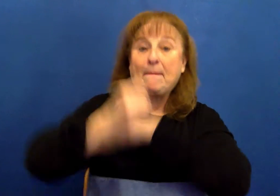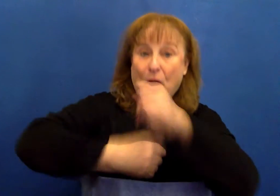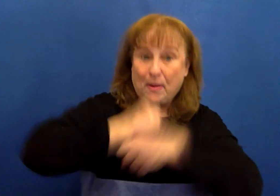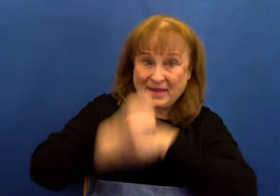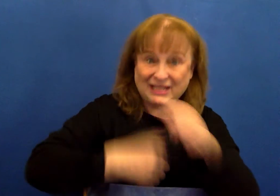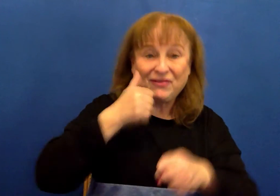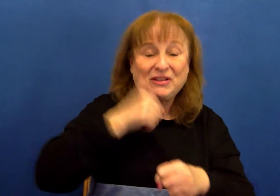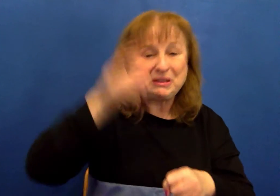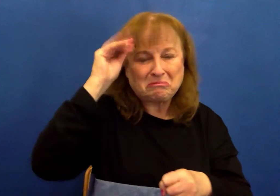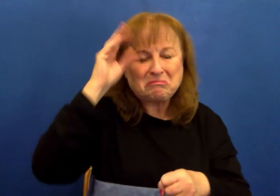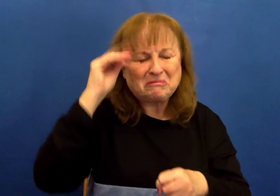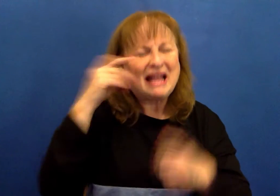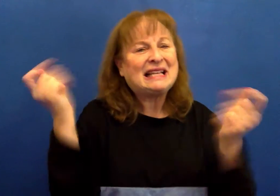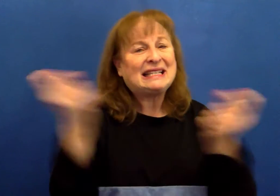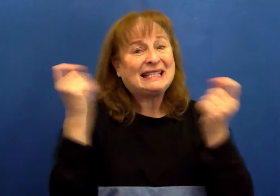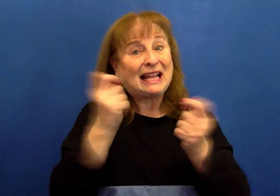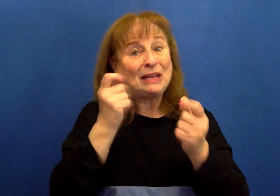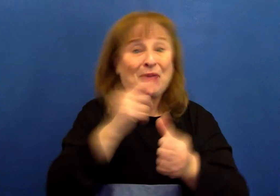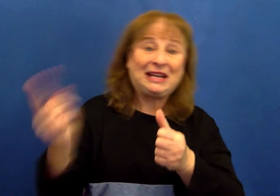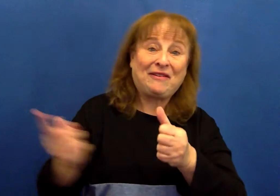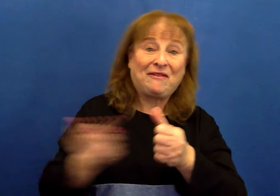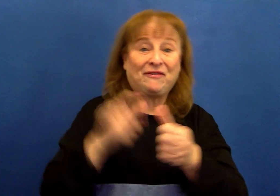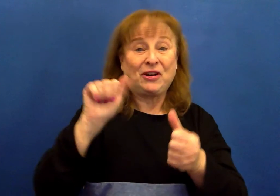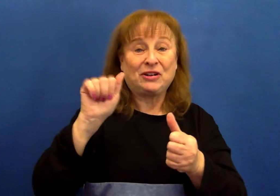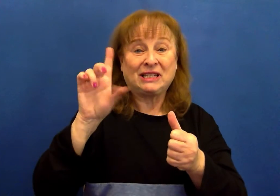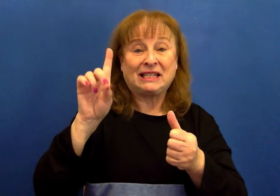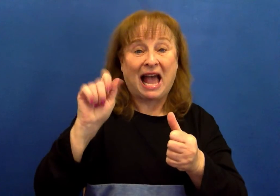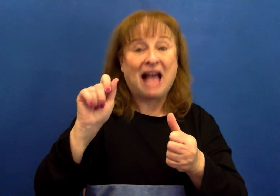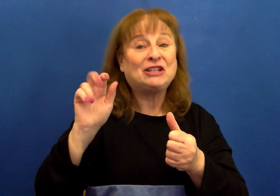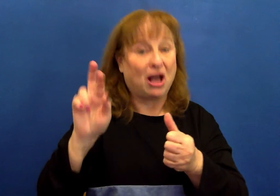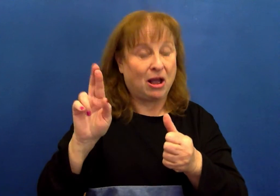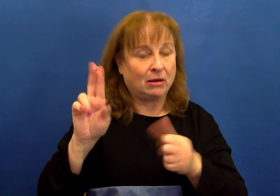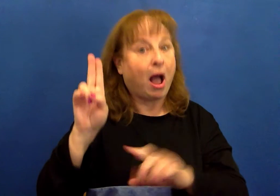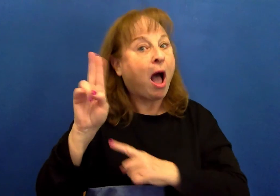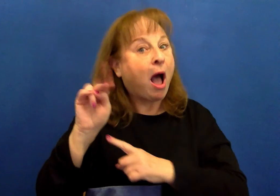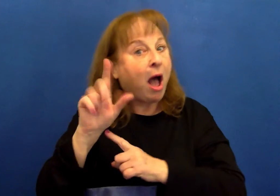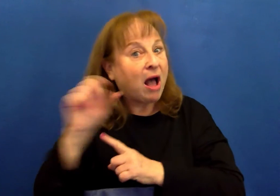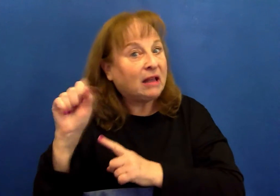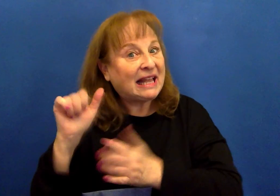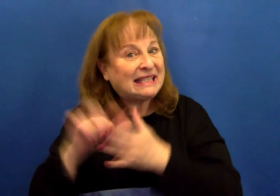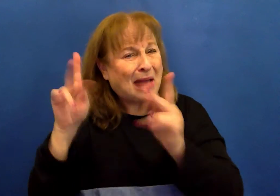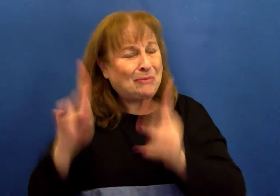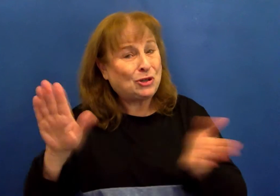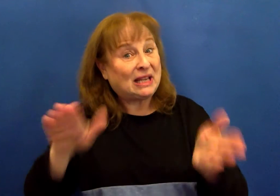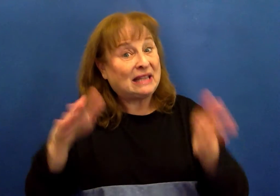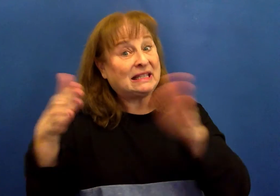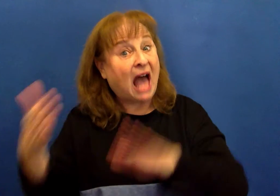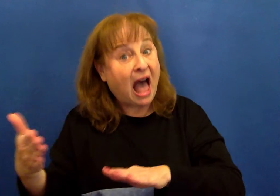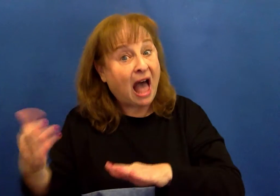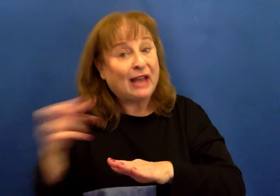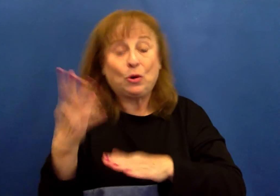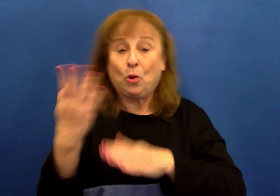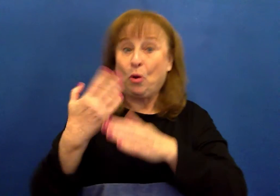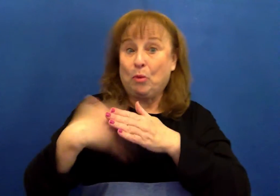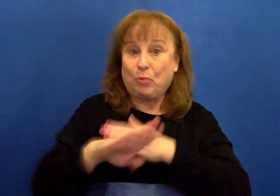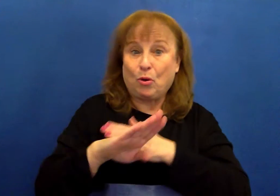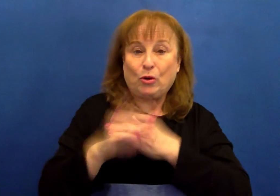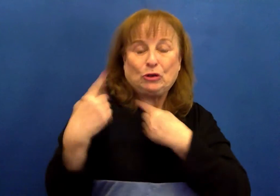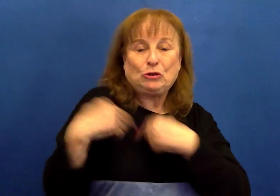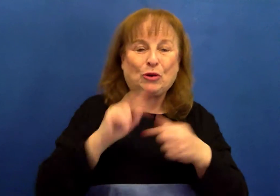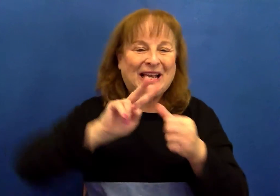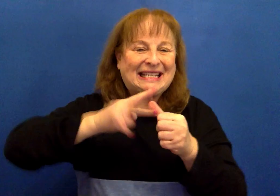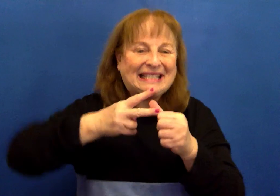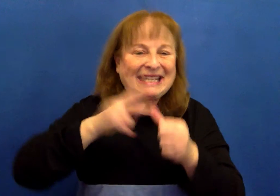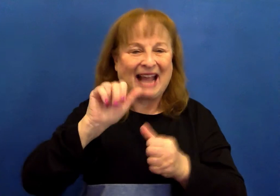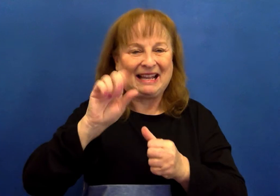are celebrated in the first Adar, unless the person died or was born in the second Adar